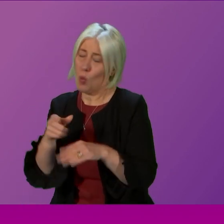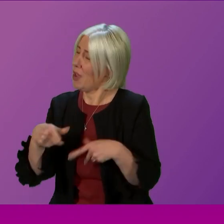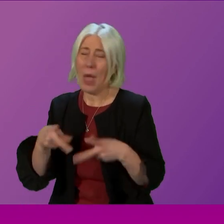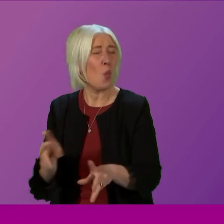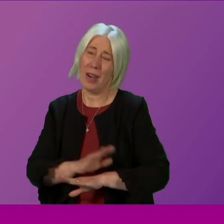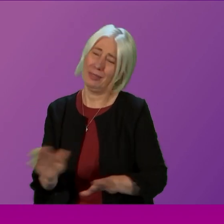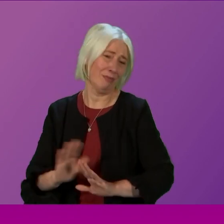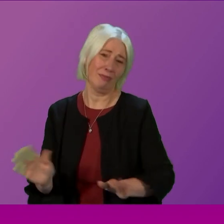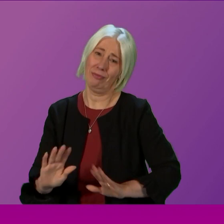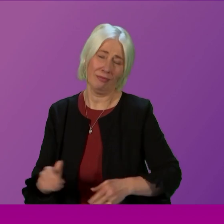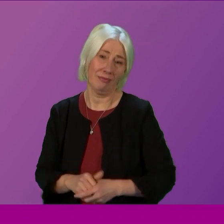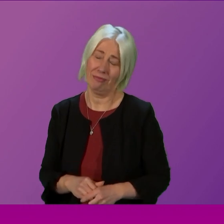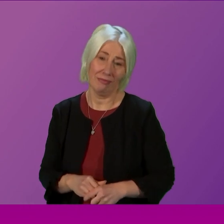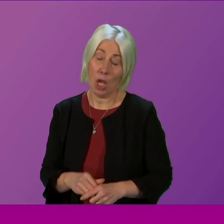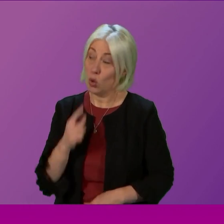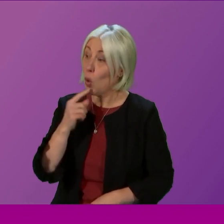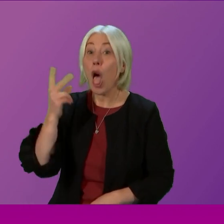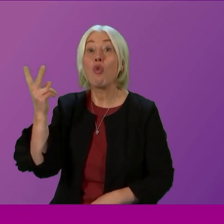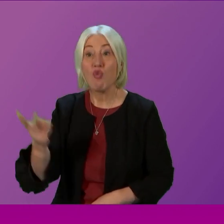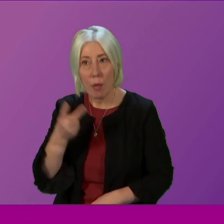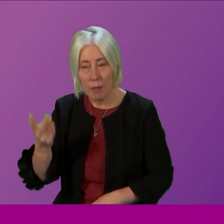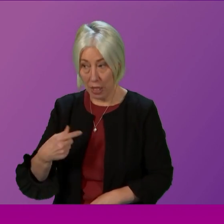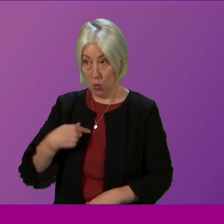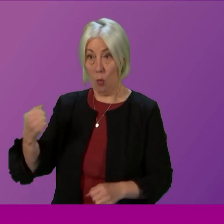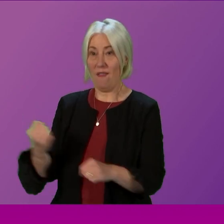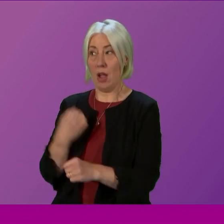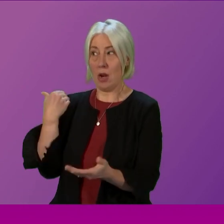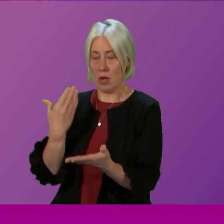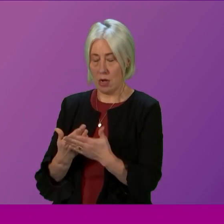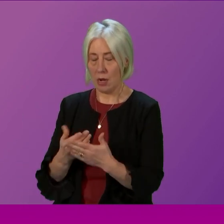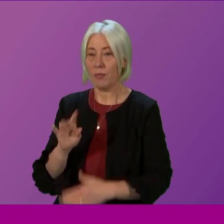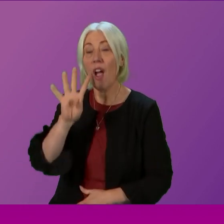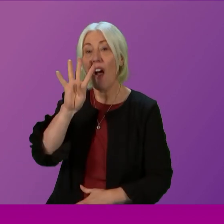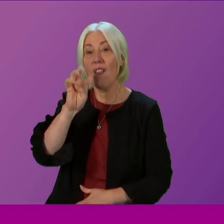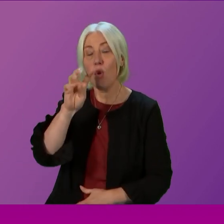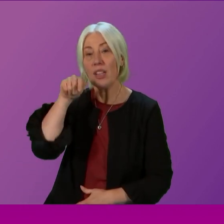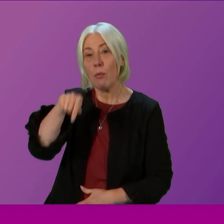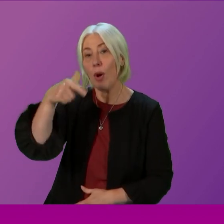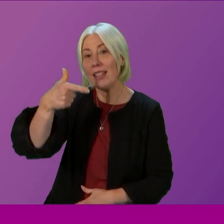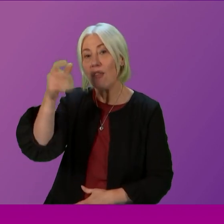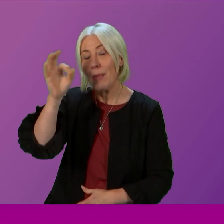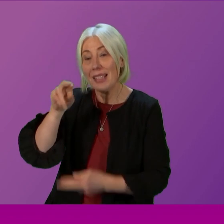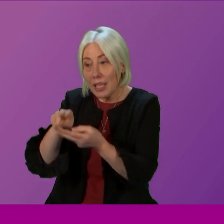Let me repeat the actions that we have taken. There has been a 14.7 per cent pay increase for